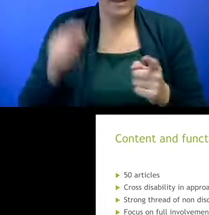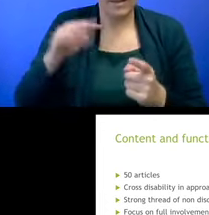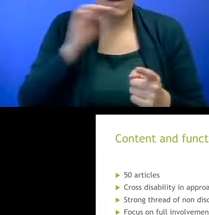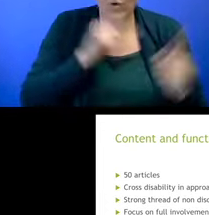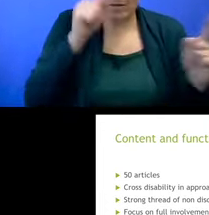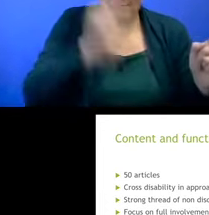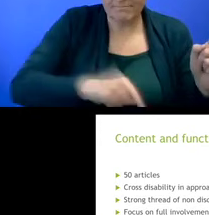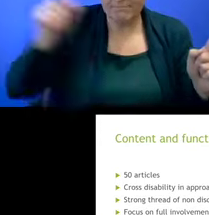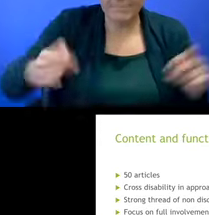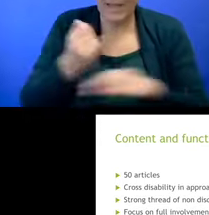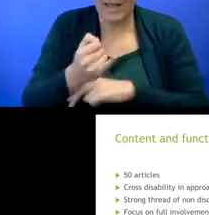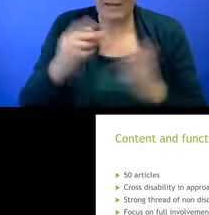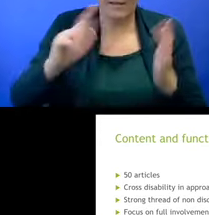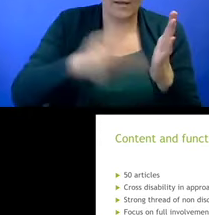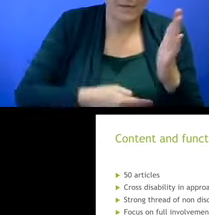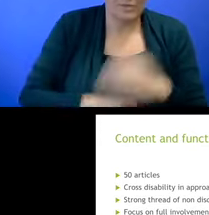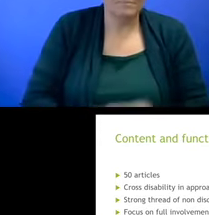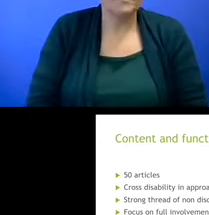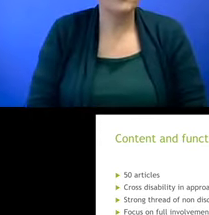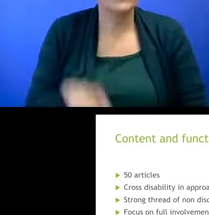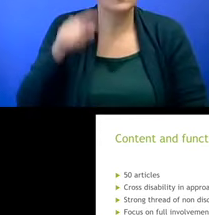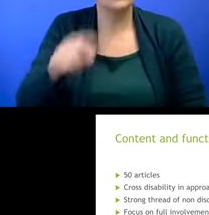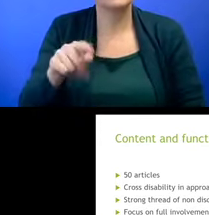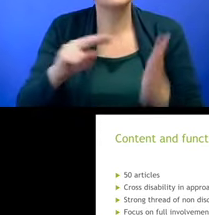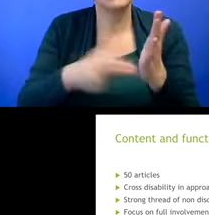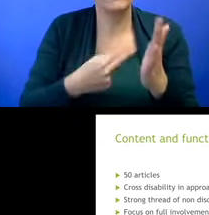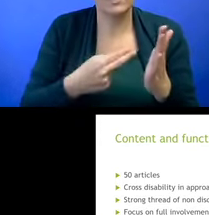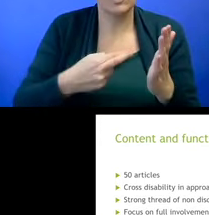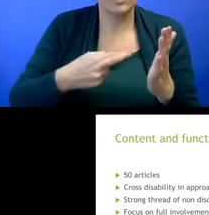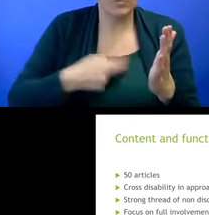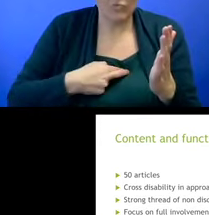What's so important about the Convention is how it really creates change.